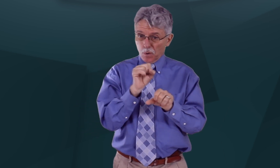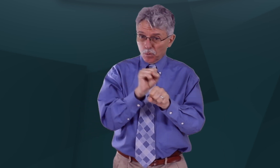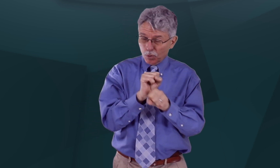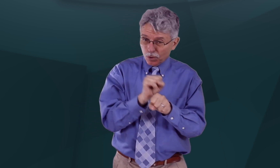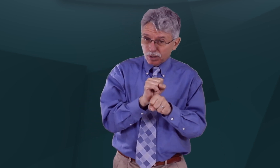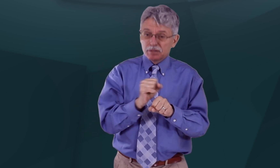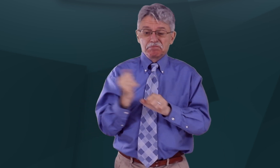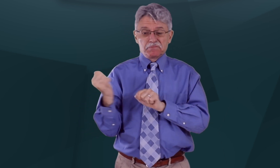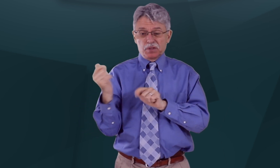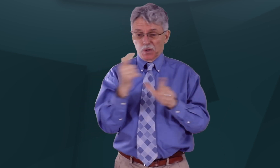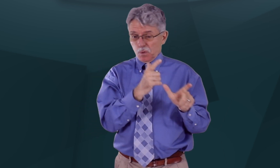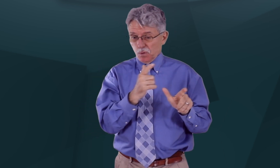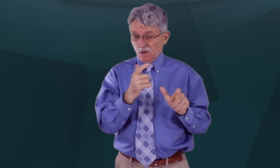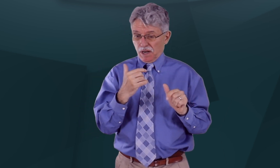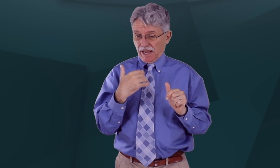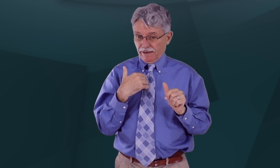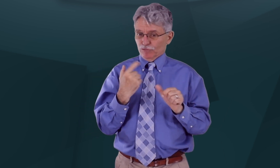They all work in competitive employment.